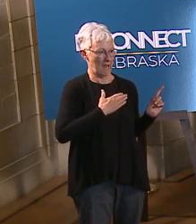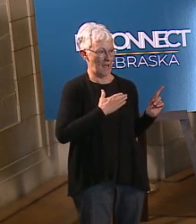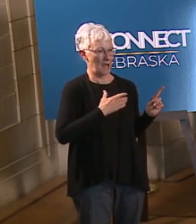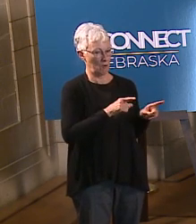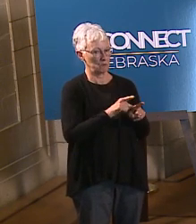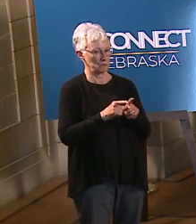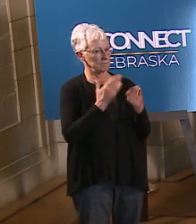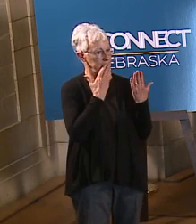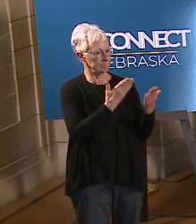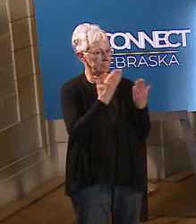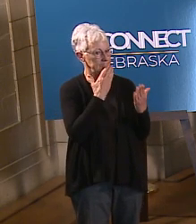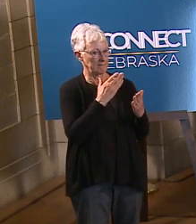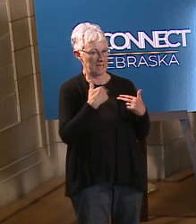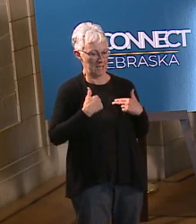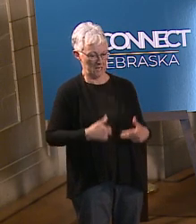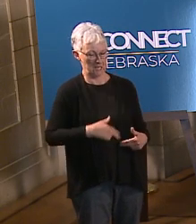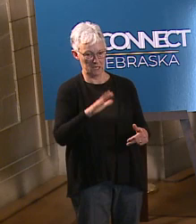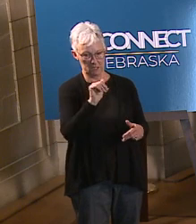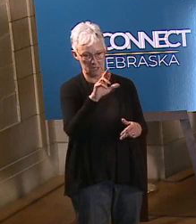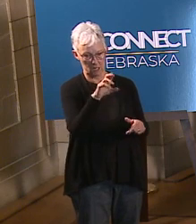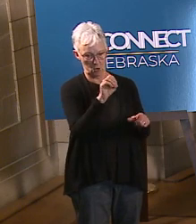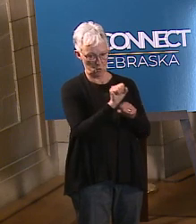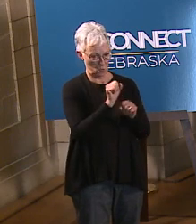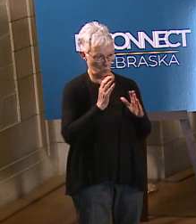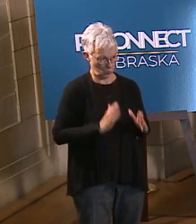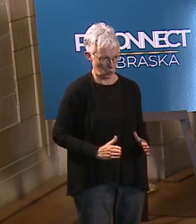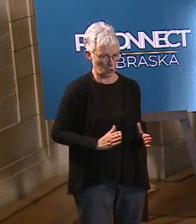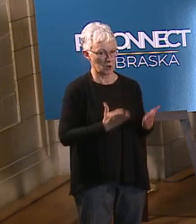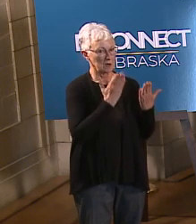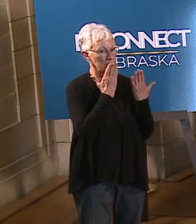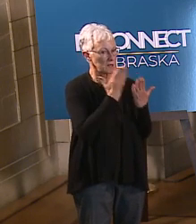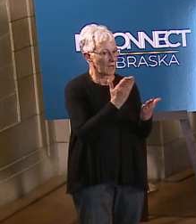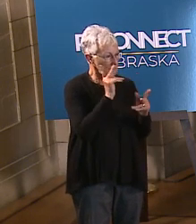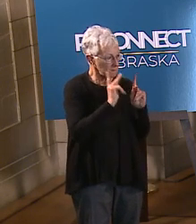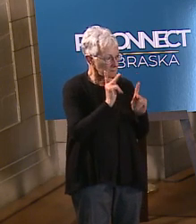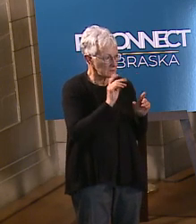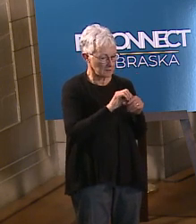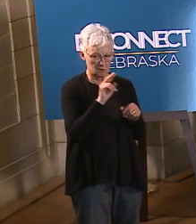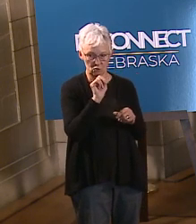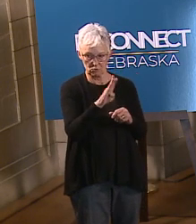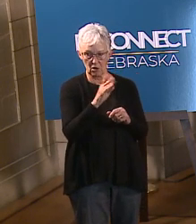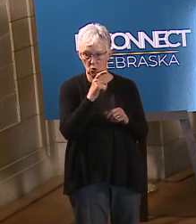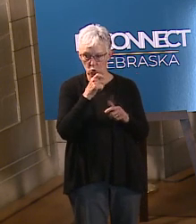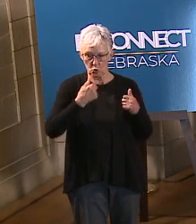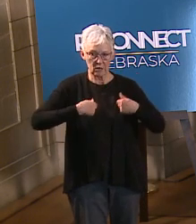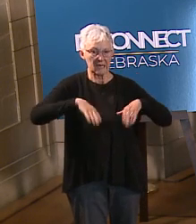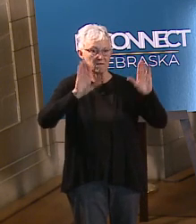VIRUS. SUZANNE THANKED OUR HEALTHCARE WORKERS, AND MY THANKS FOR ALL